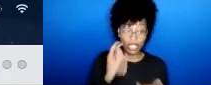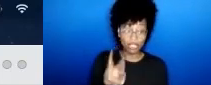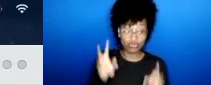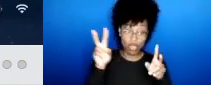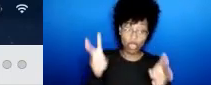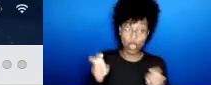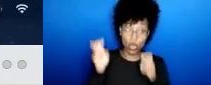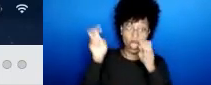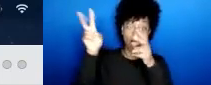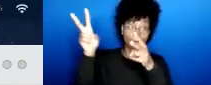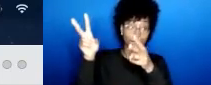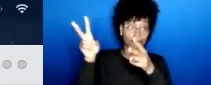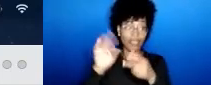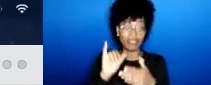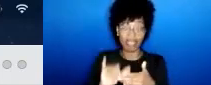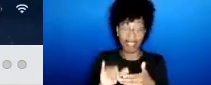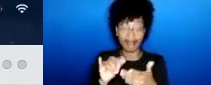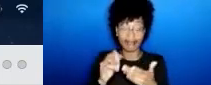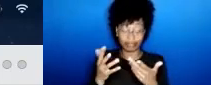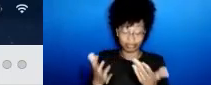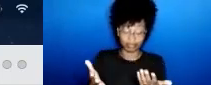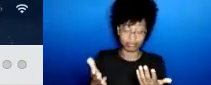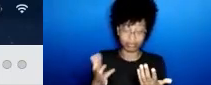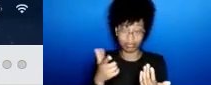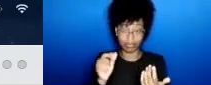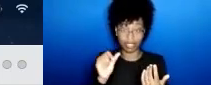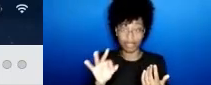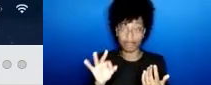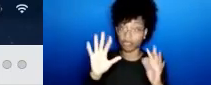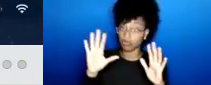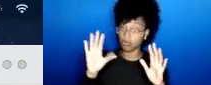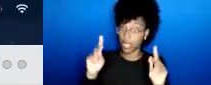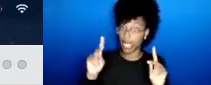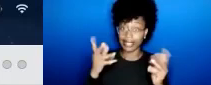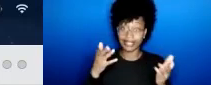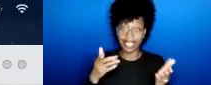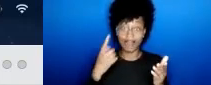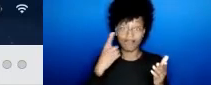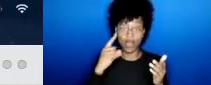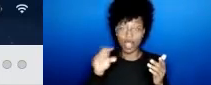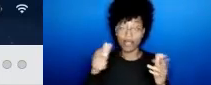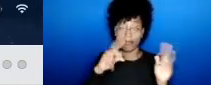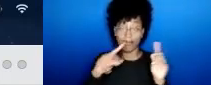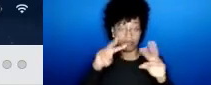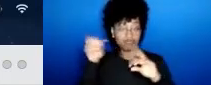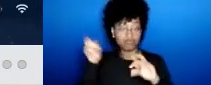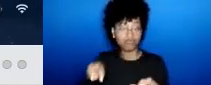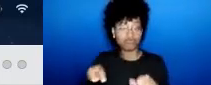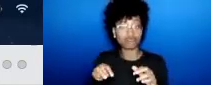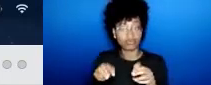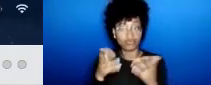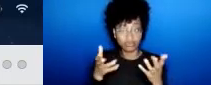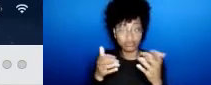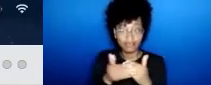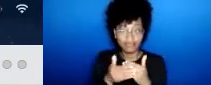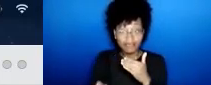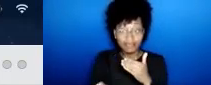that here and now that GIF 07:02:38 is therefore examination. Talking